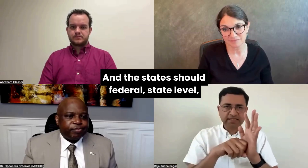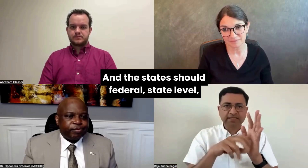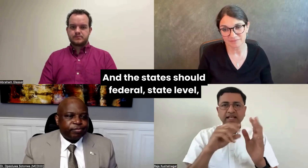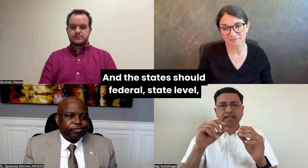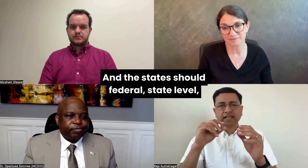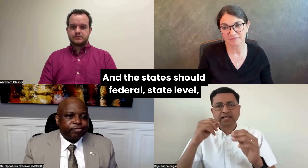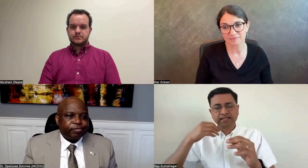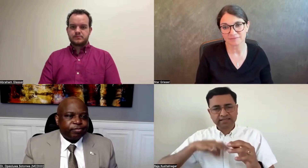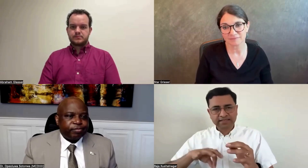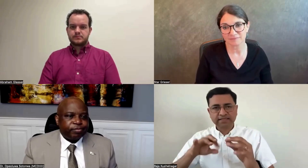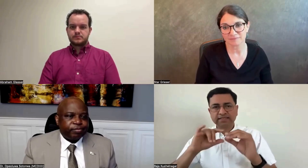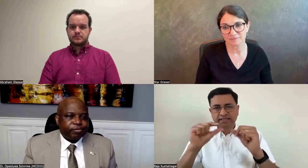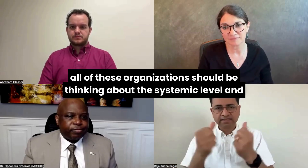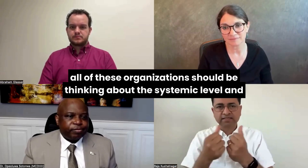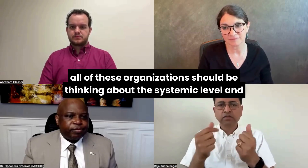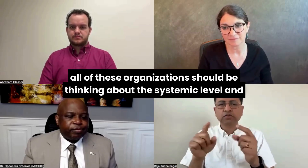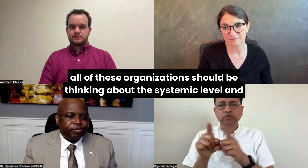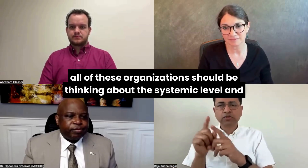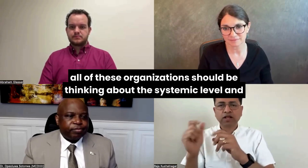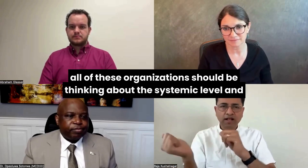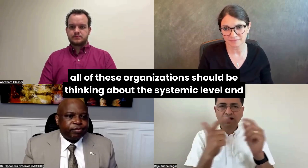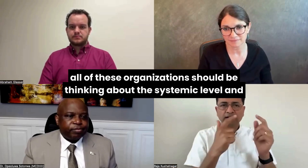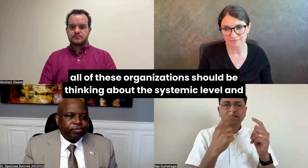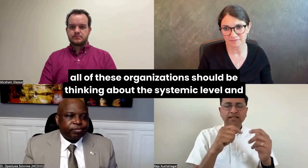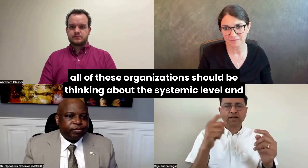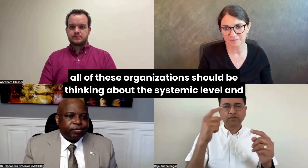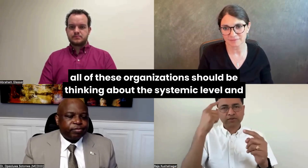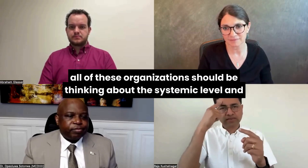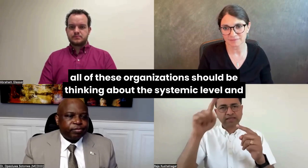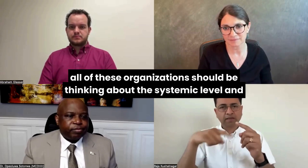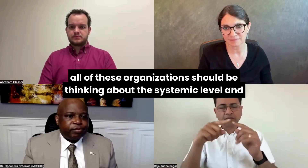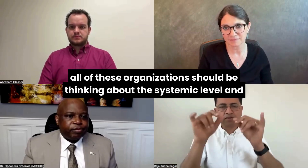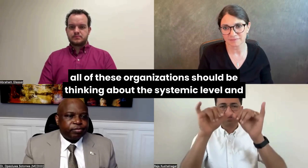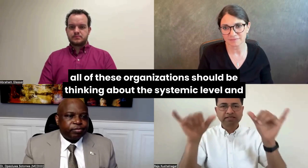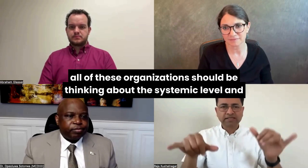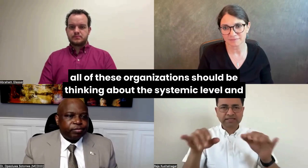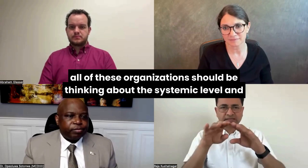all of these organizations should be thinking about the systemic level and